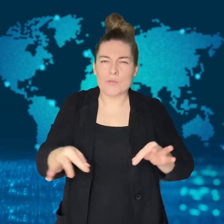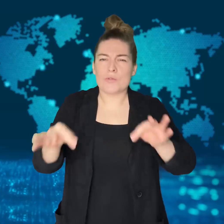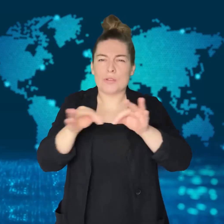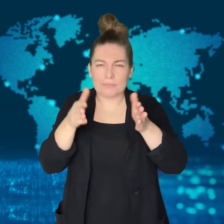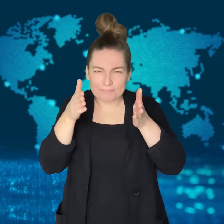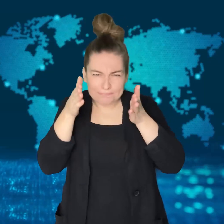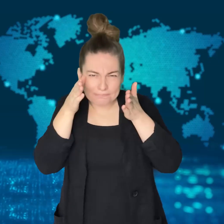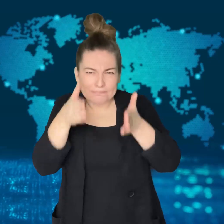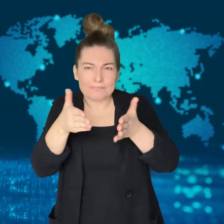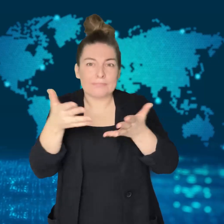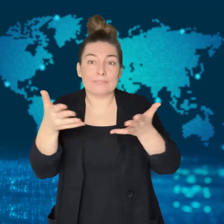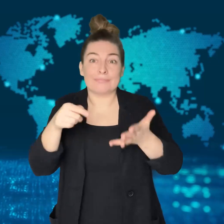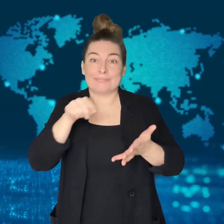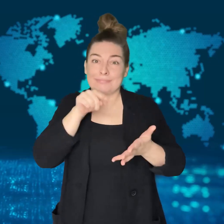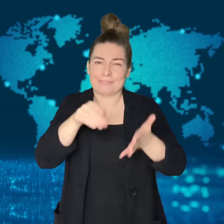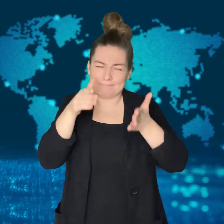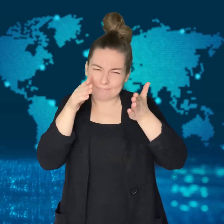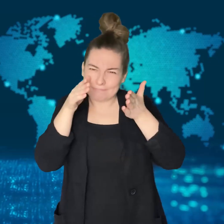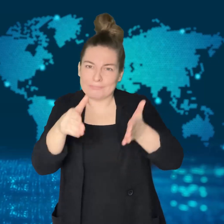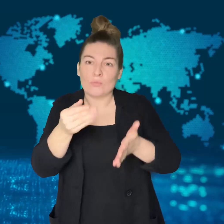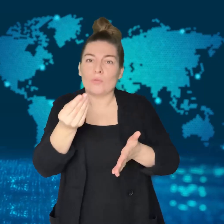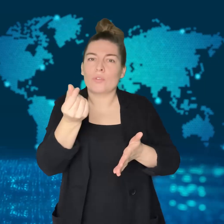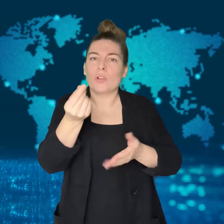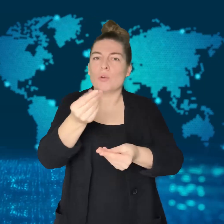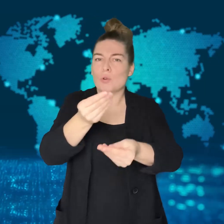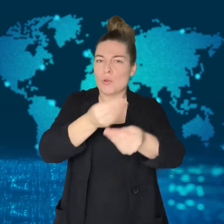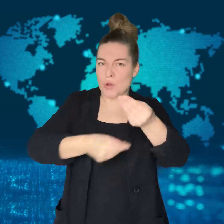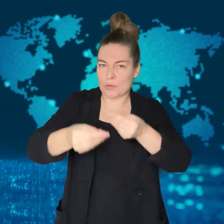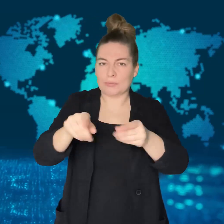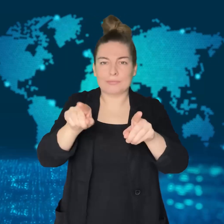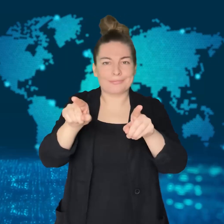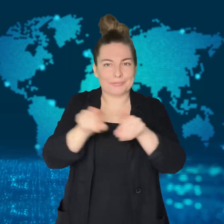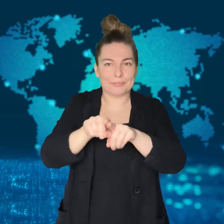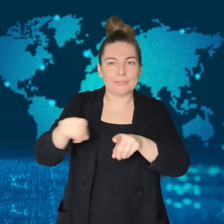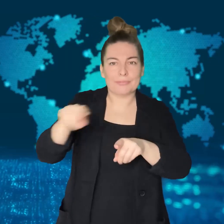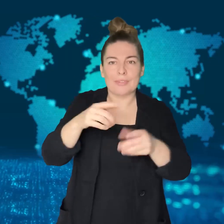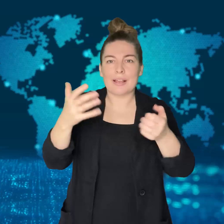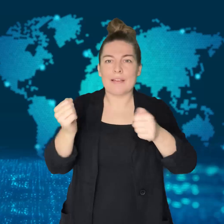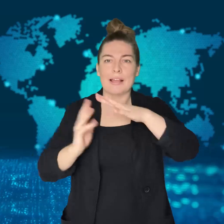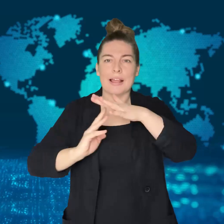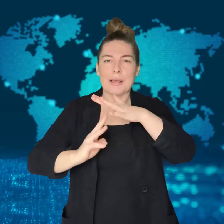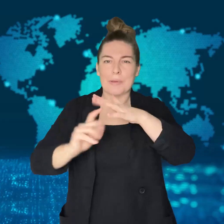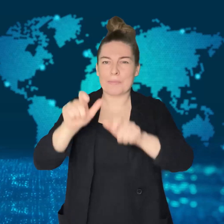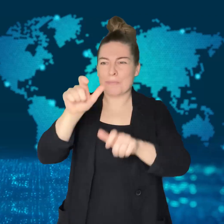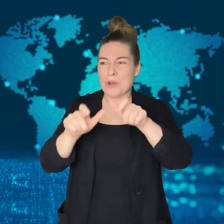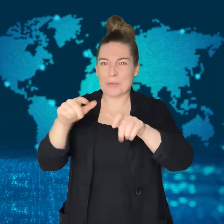It will be essential for the parties to